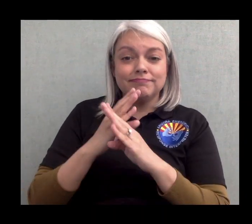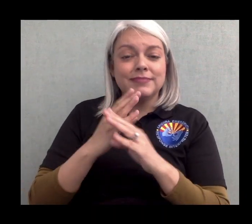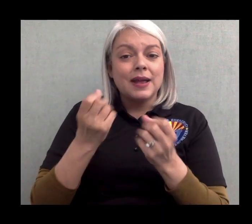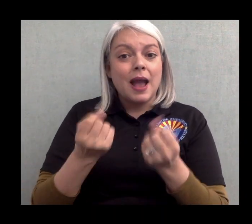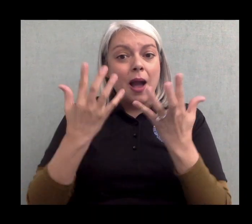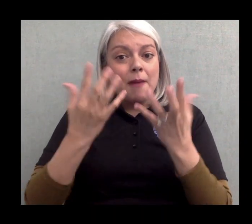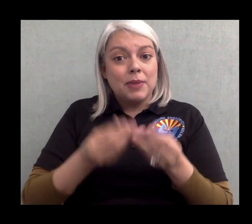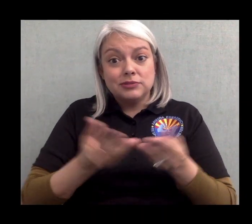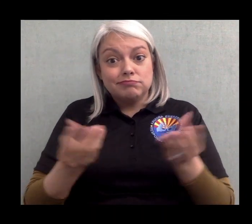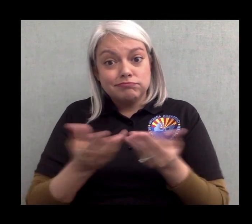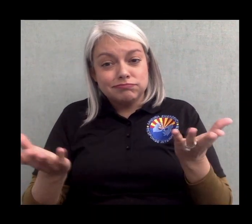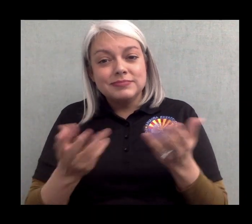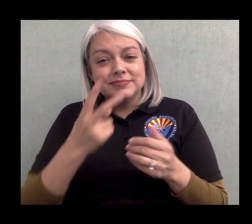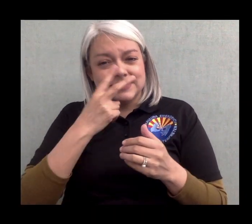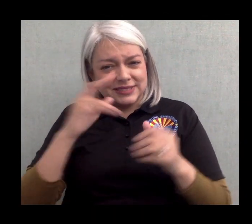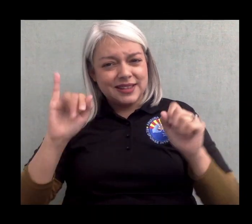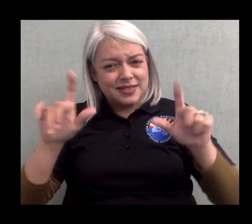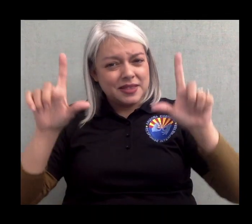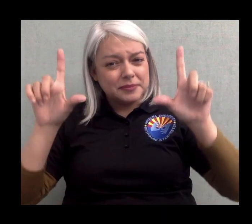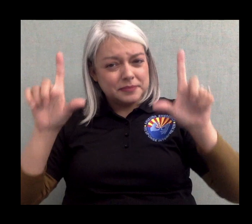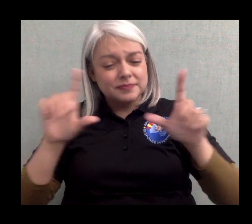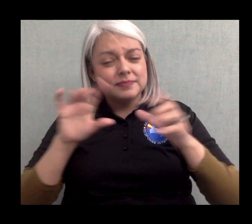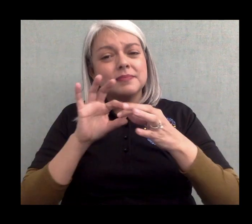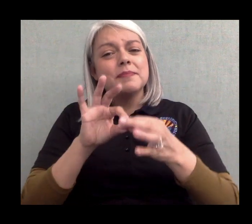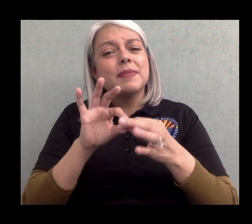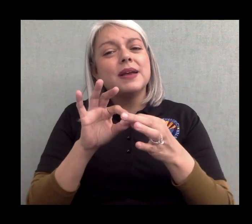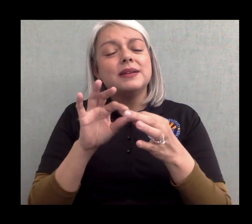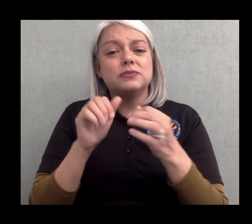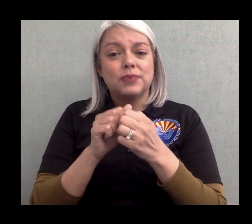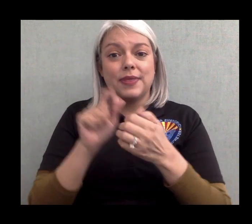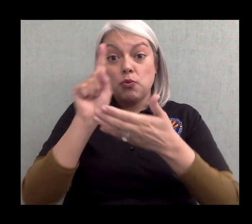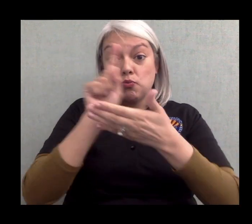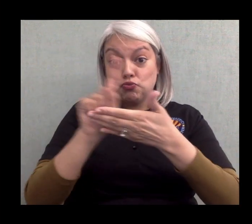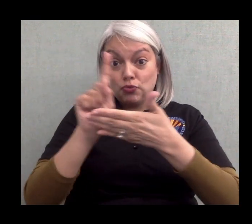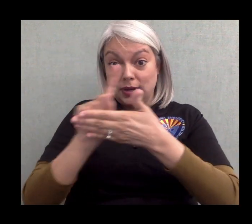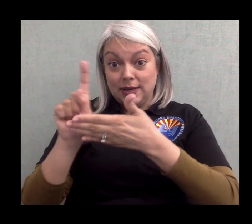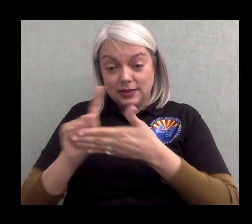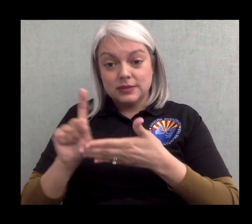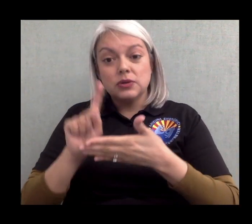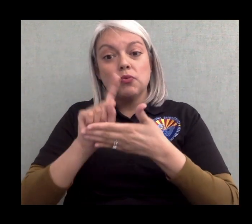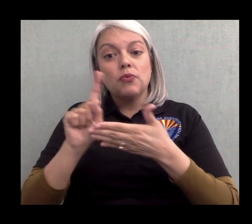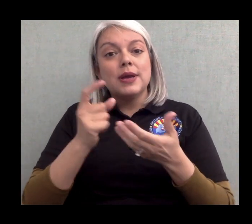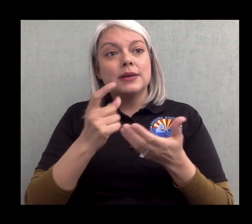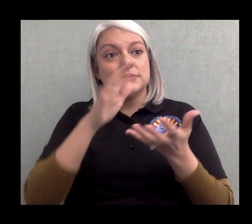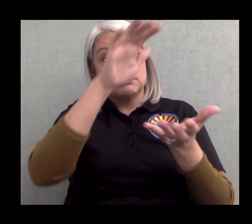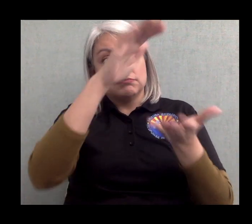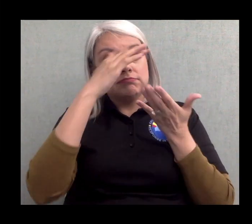together this based on the weeks and what the weeks allotment are. I call attention